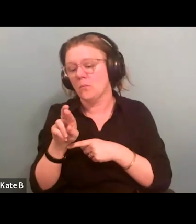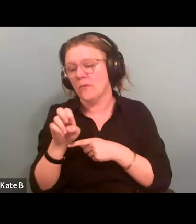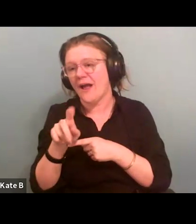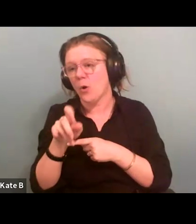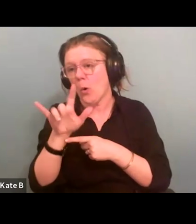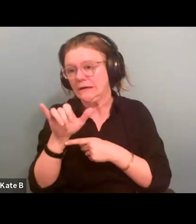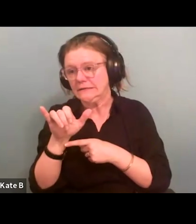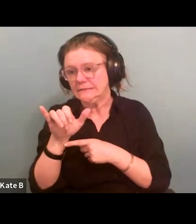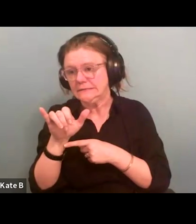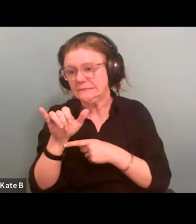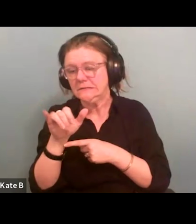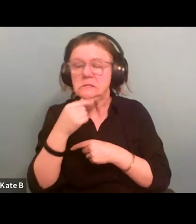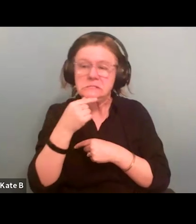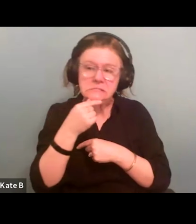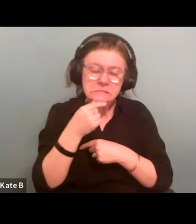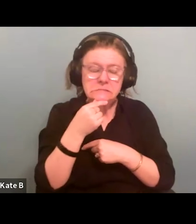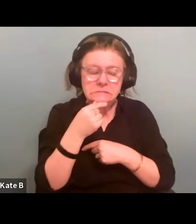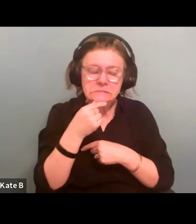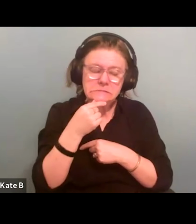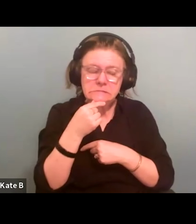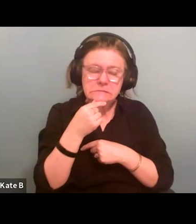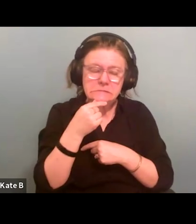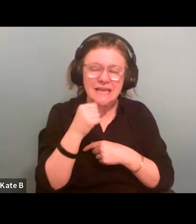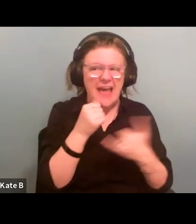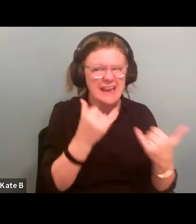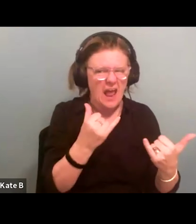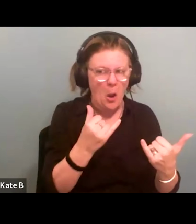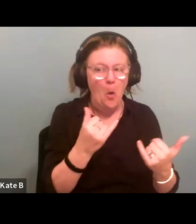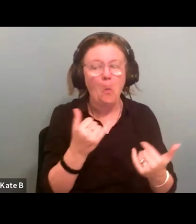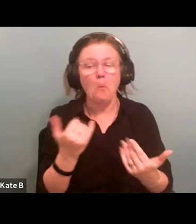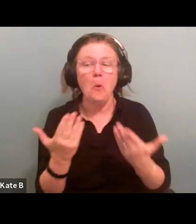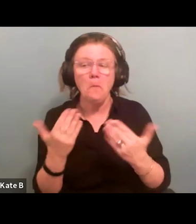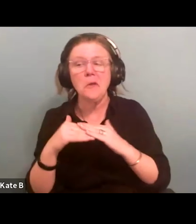where we can maybe wait 24-- we have to see that person within 24 hours.